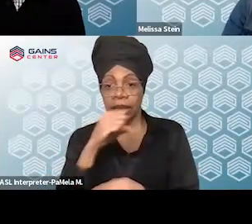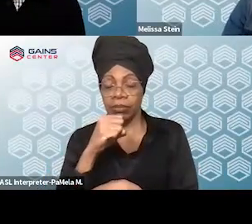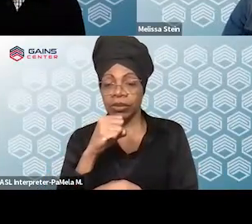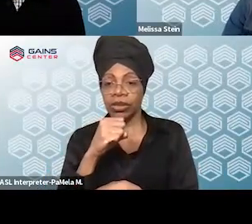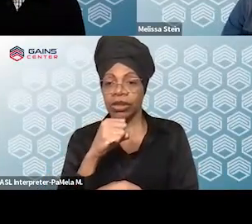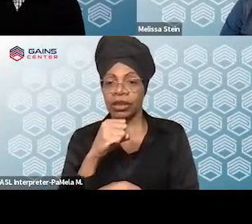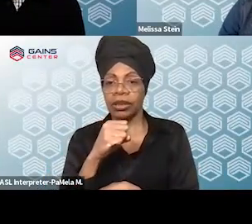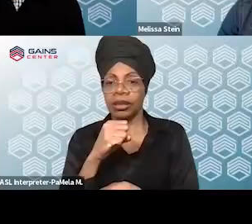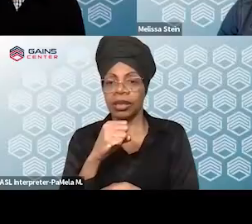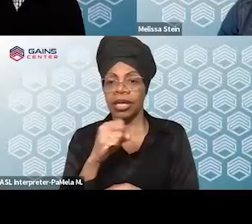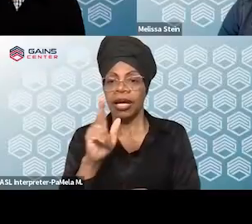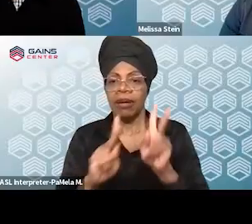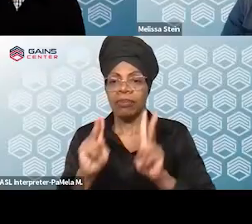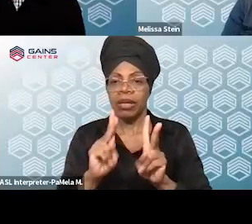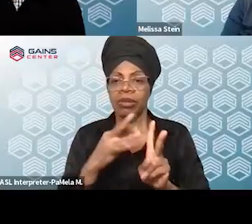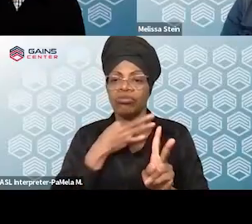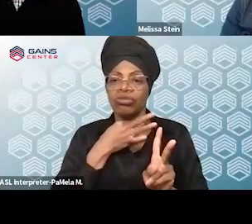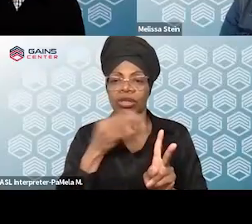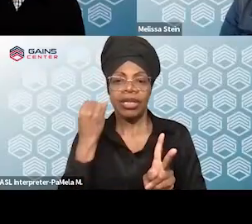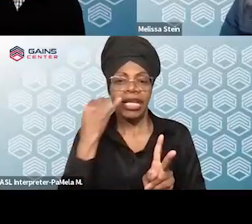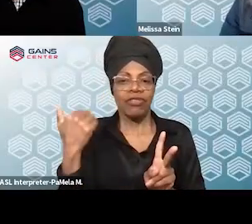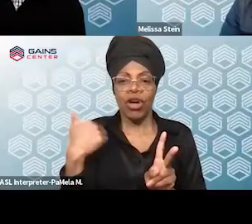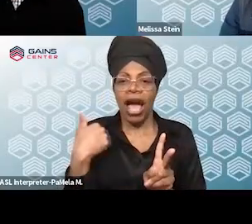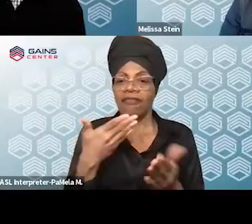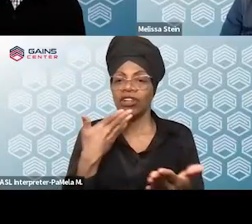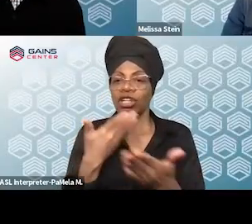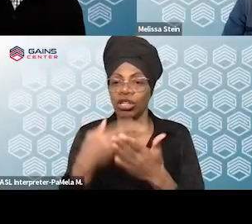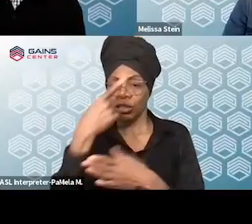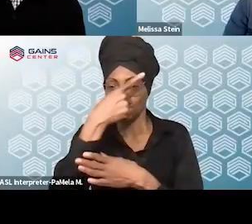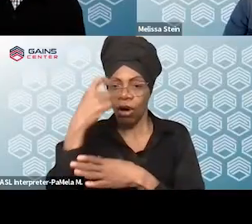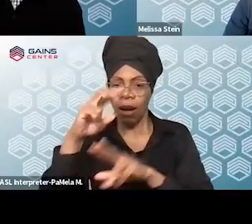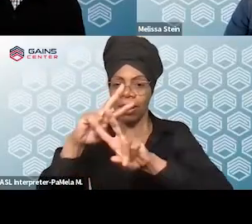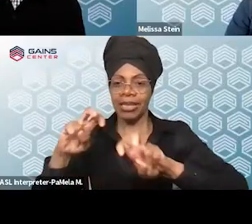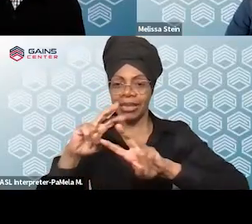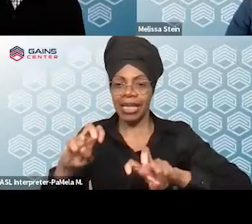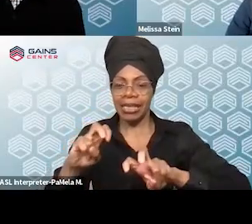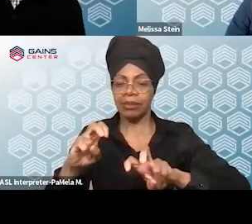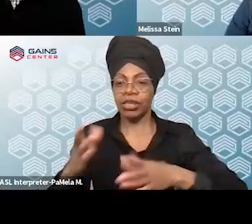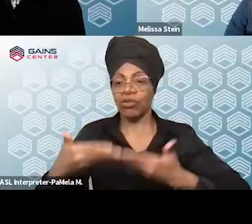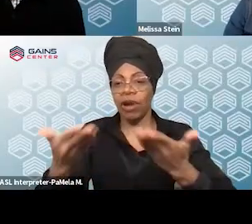now, folks are wondering, do you have a good trauma assessment to recommend? And if you don't have that on the top of your head,